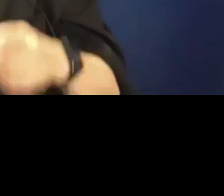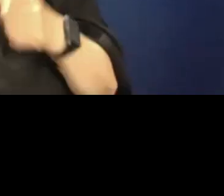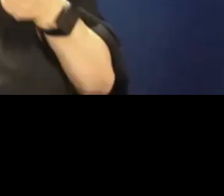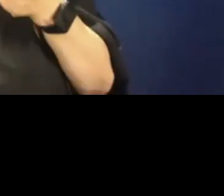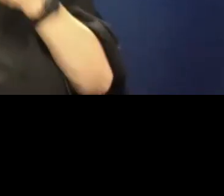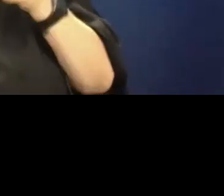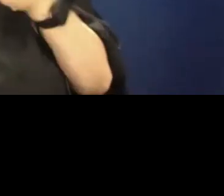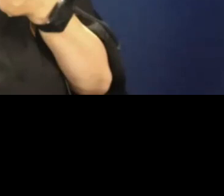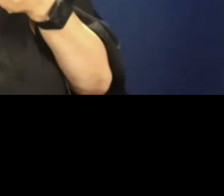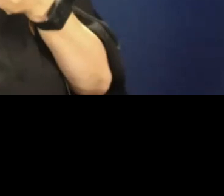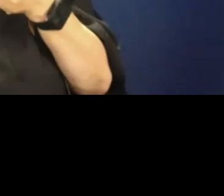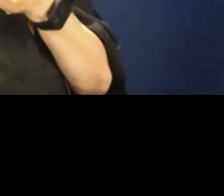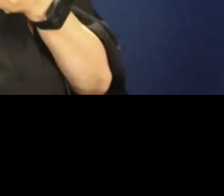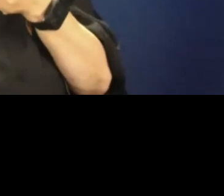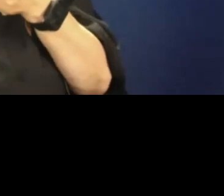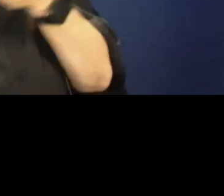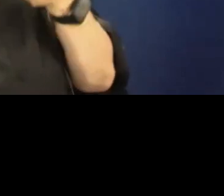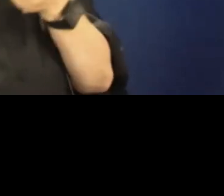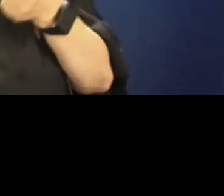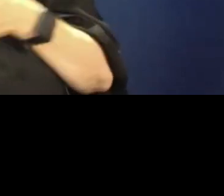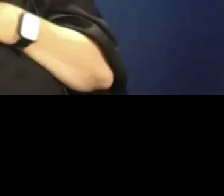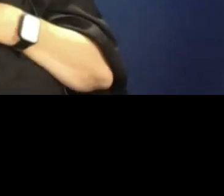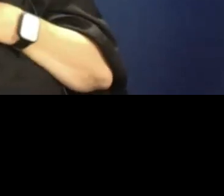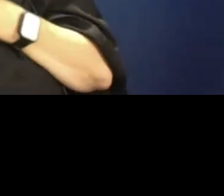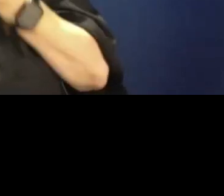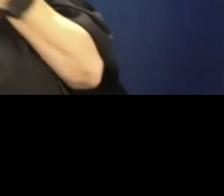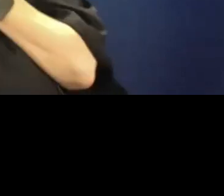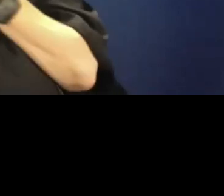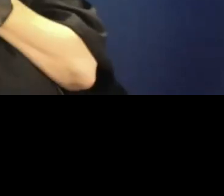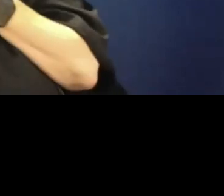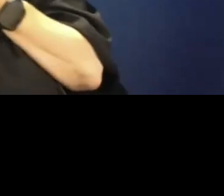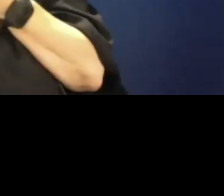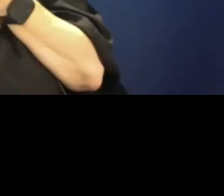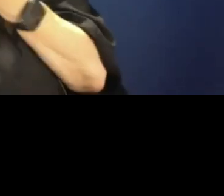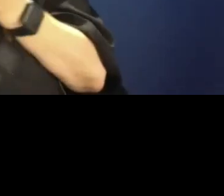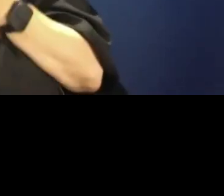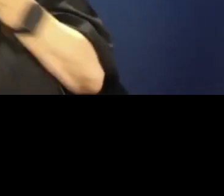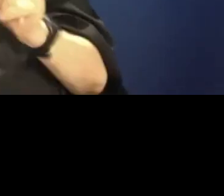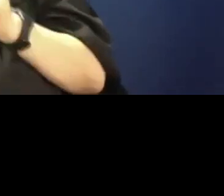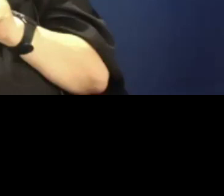working on an opposition to that stay. My guess is that we'll see in the next